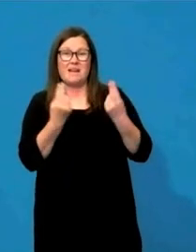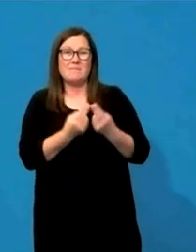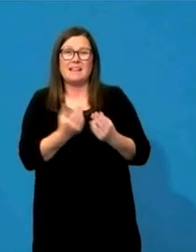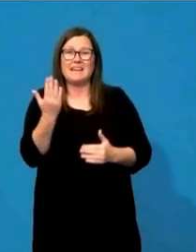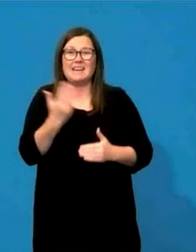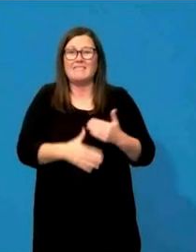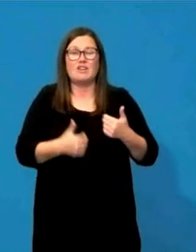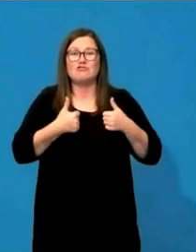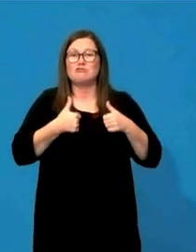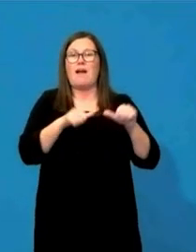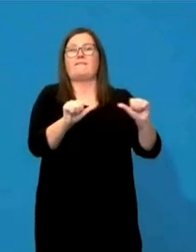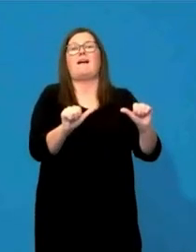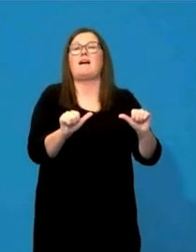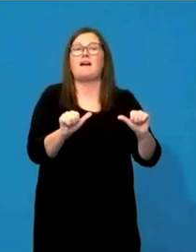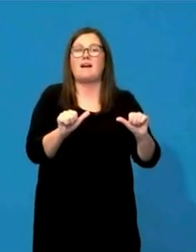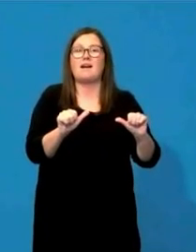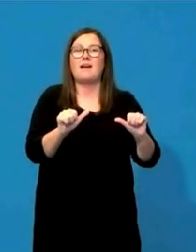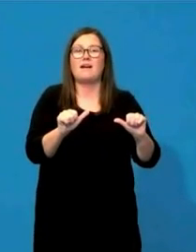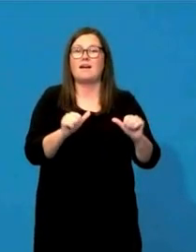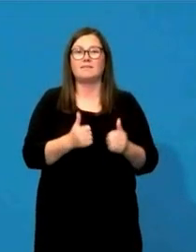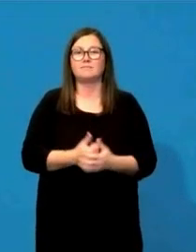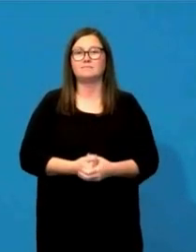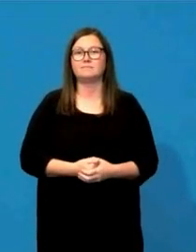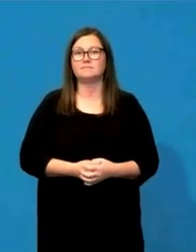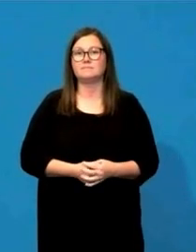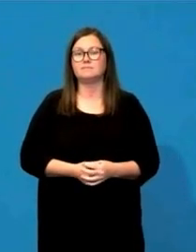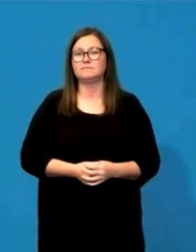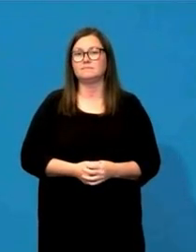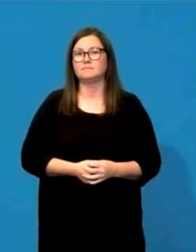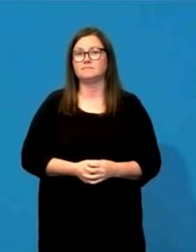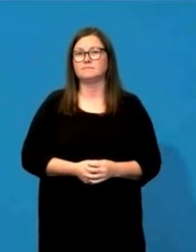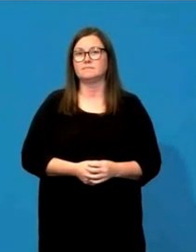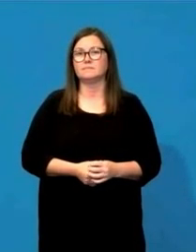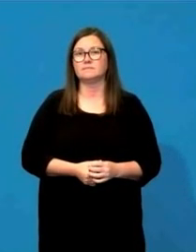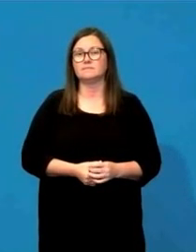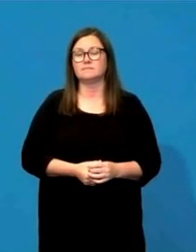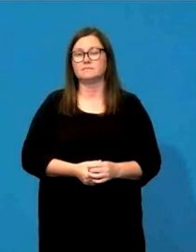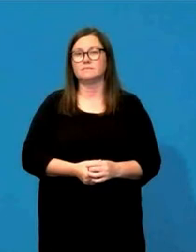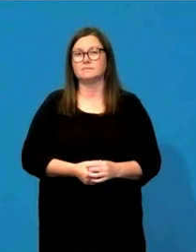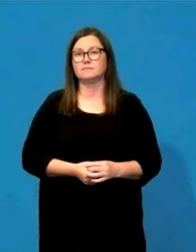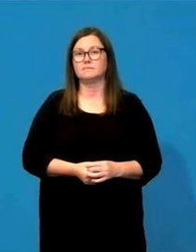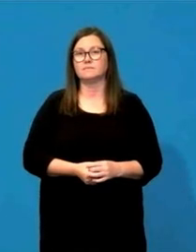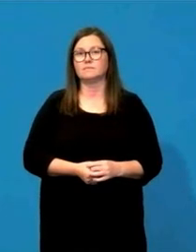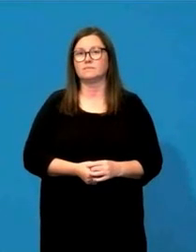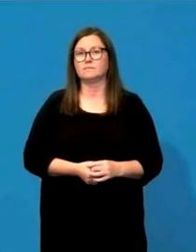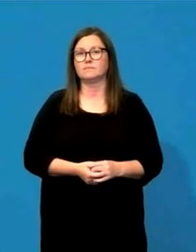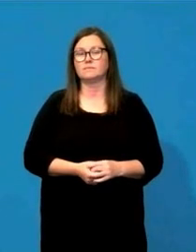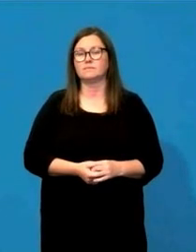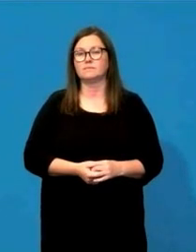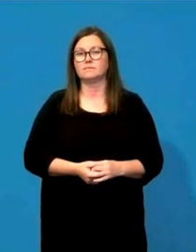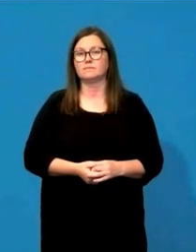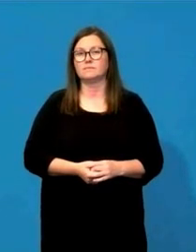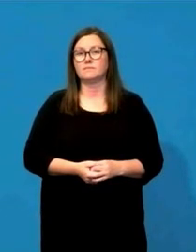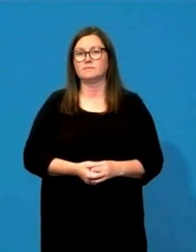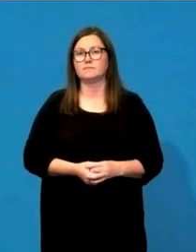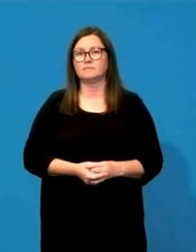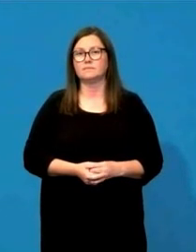And that when you think about people with a disability,